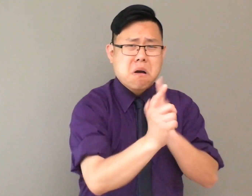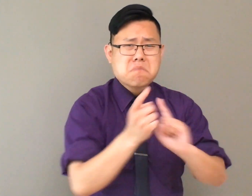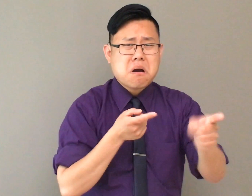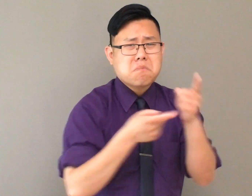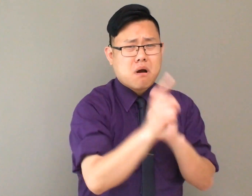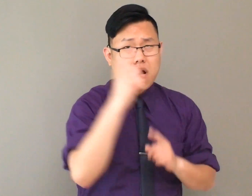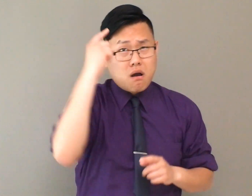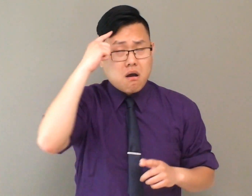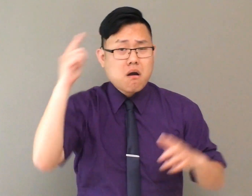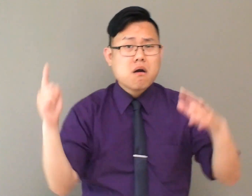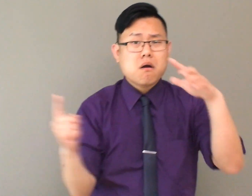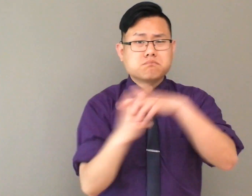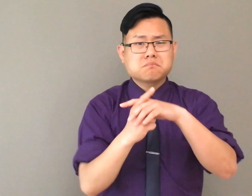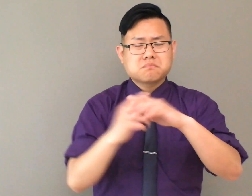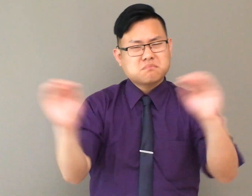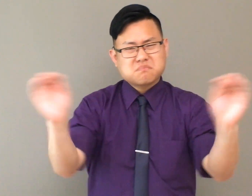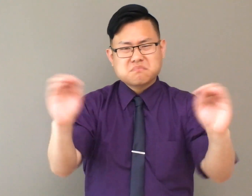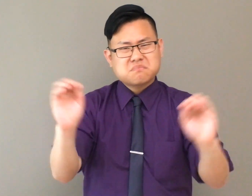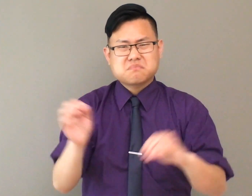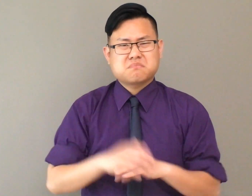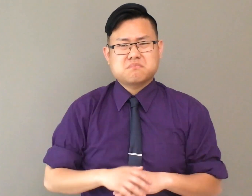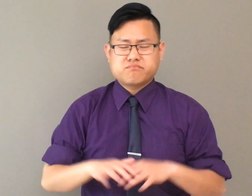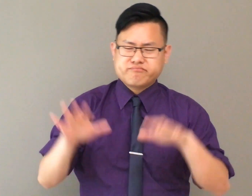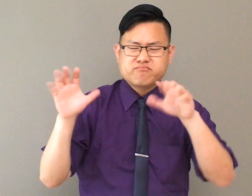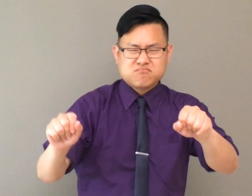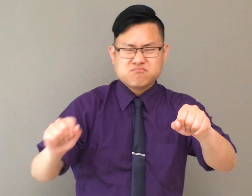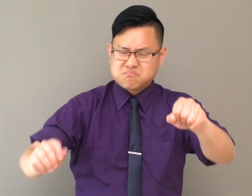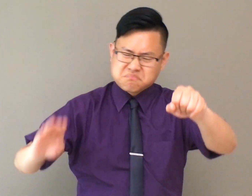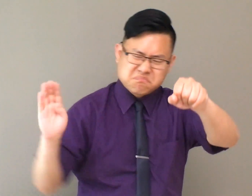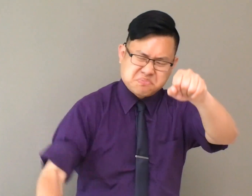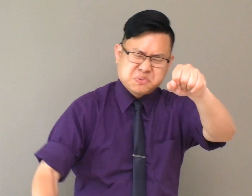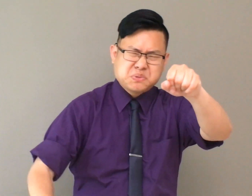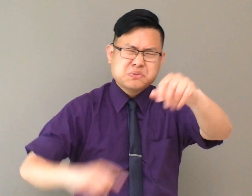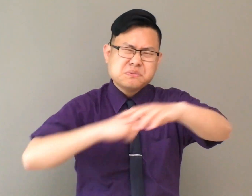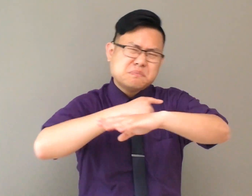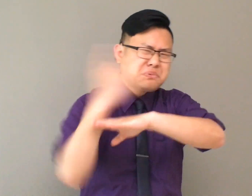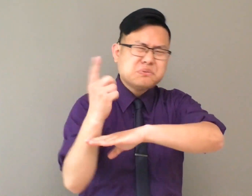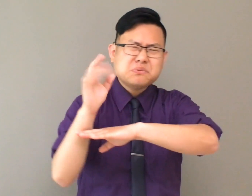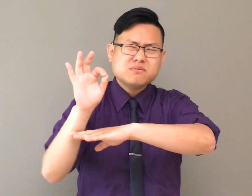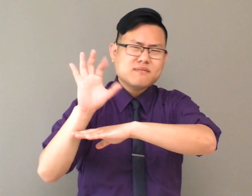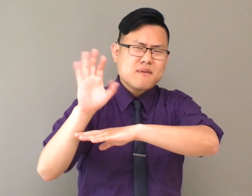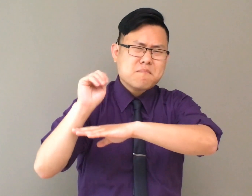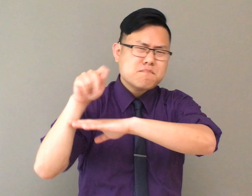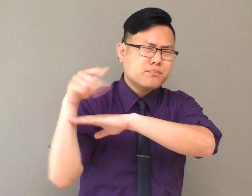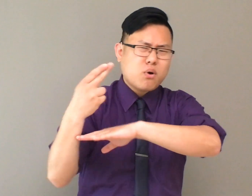at him but it made no difference. He floored the accelerator and rocketed to almost 100